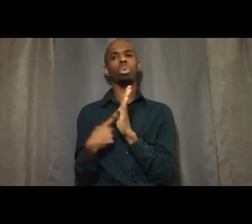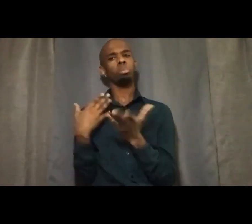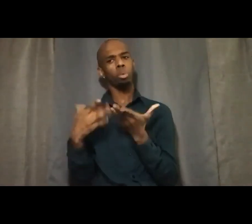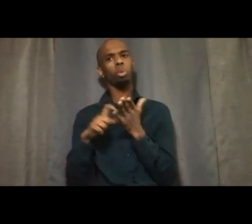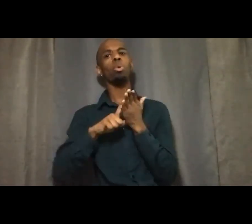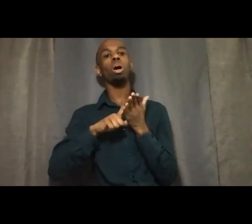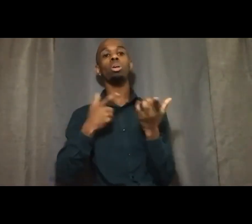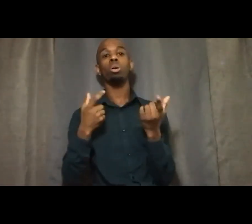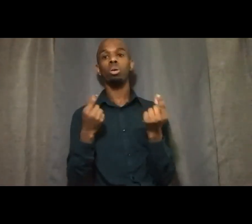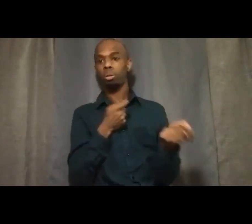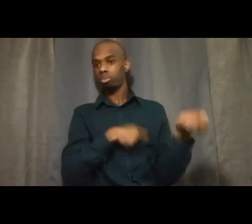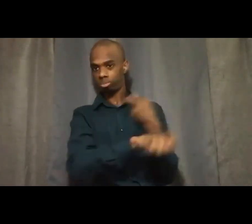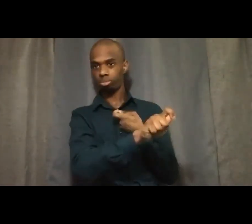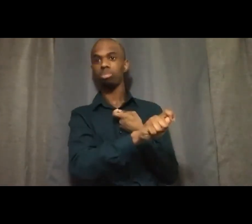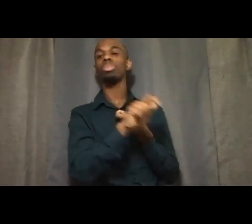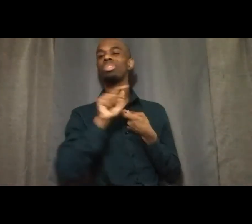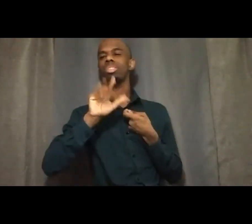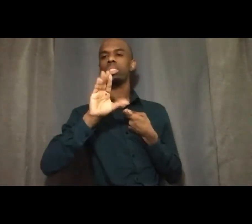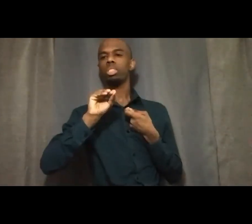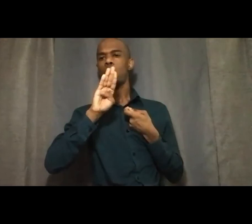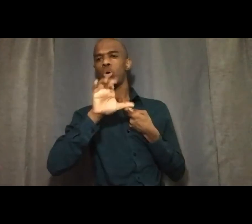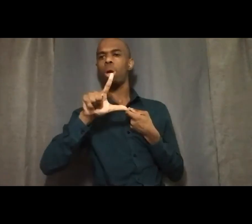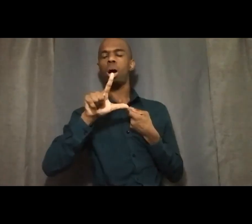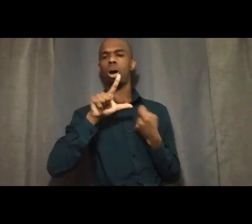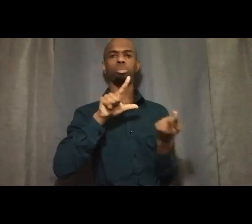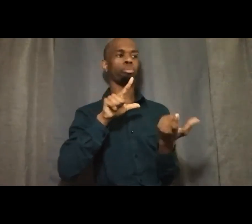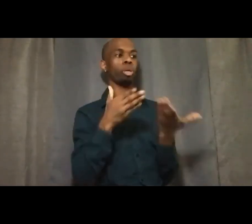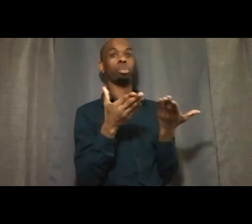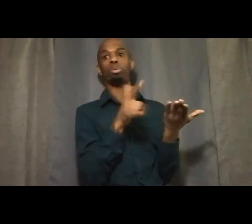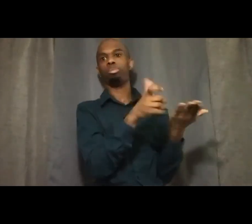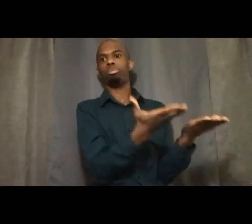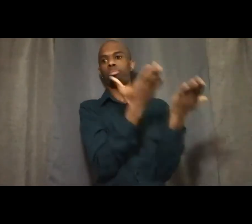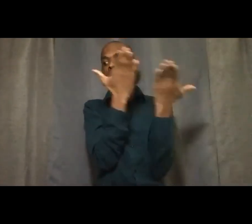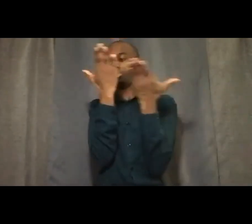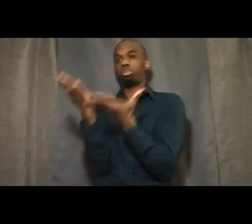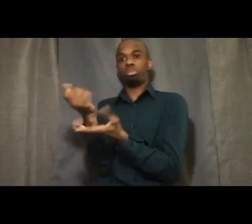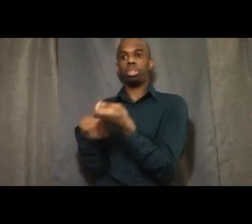I also read Taco Bell is like the healthiest fast food, because there's actual vegetables on it, right.